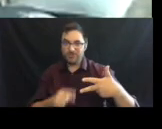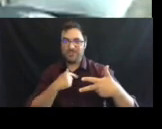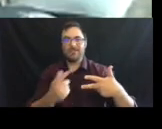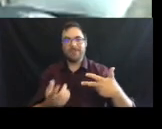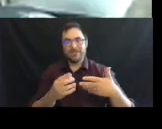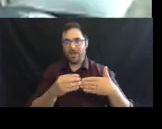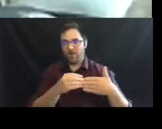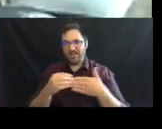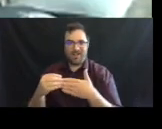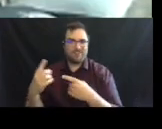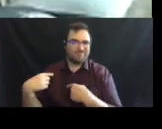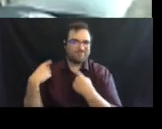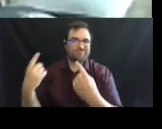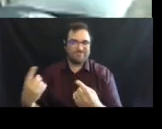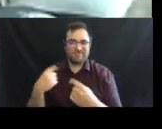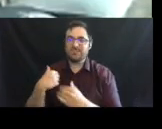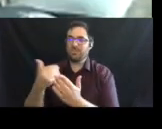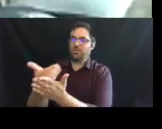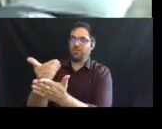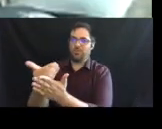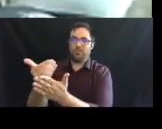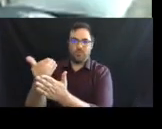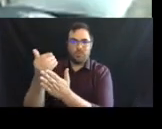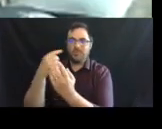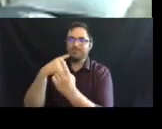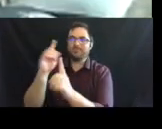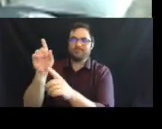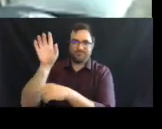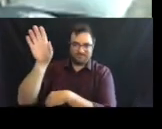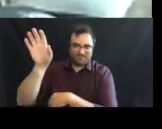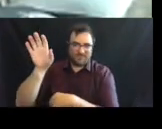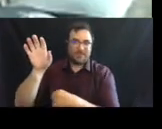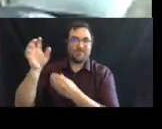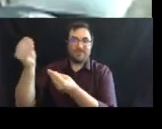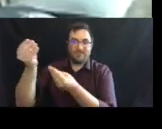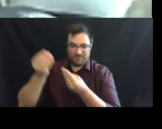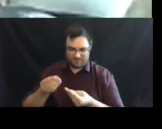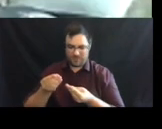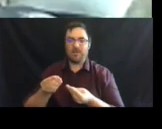A new joint commission statement was recently released that asked programs to consider